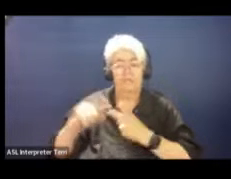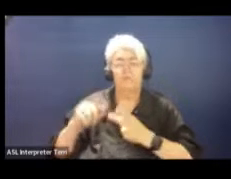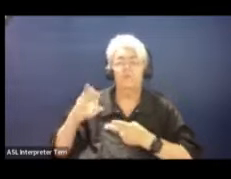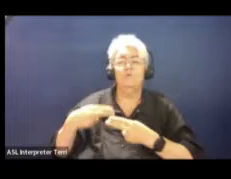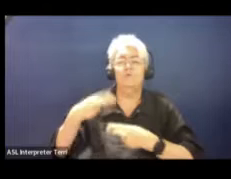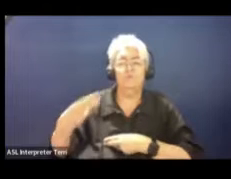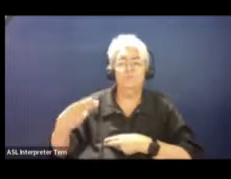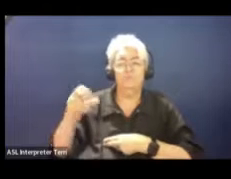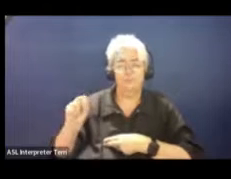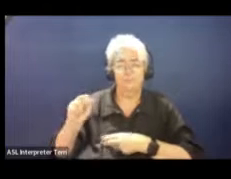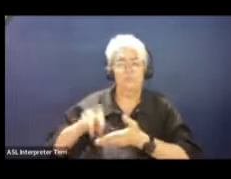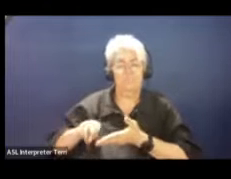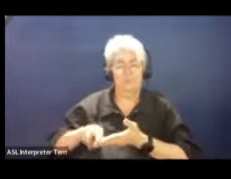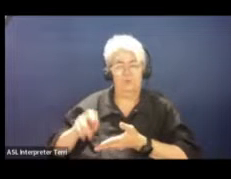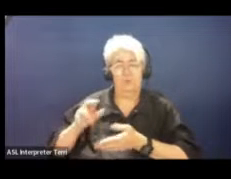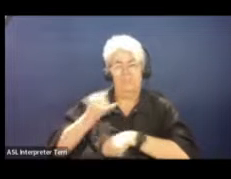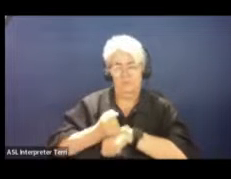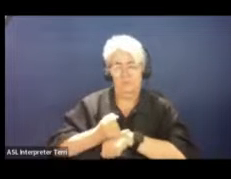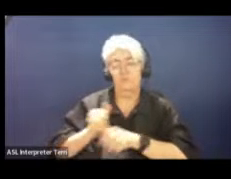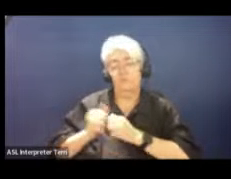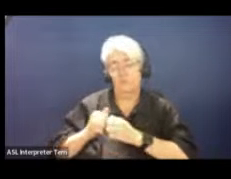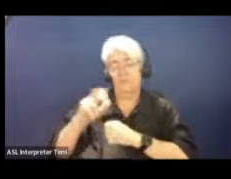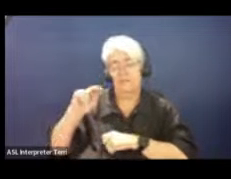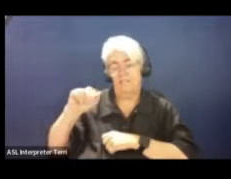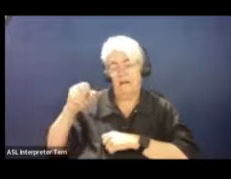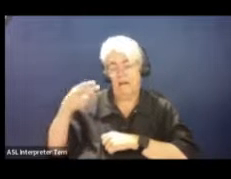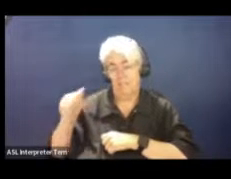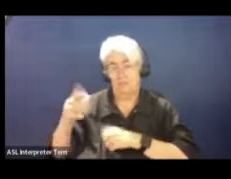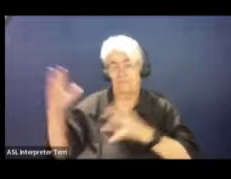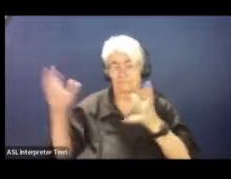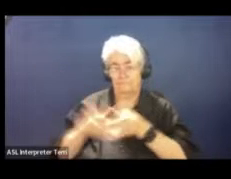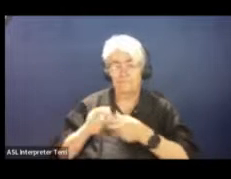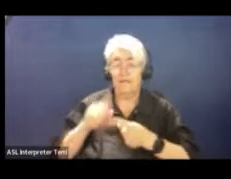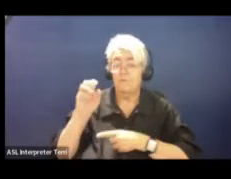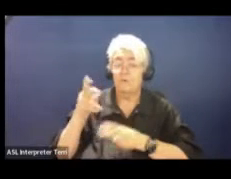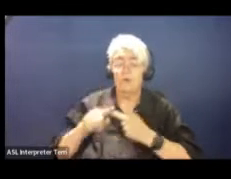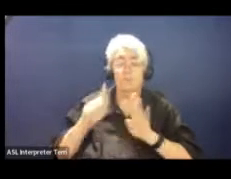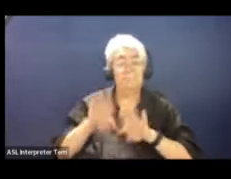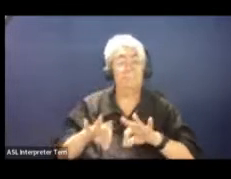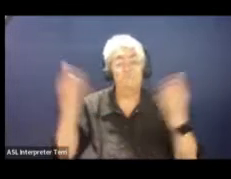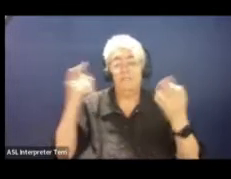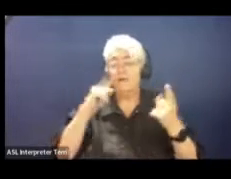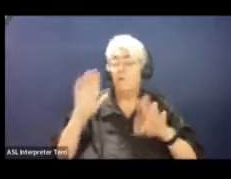Institute with the assistance of NASHIA and our webinars are free and open to the public. This will be recorded and you'll have